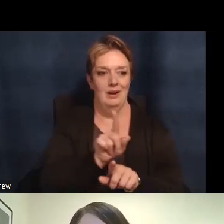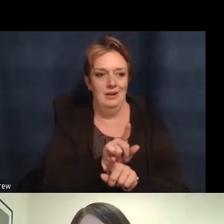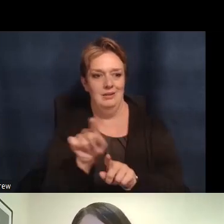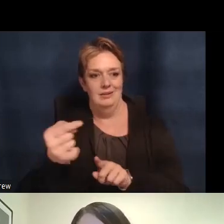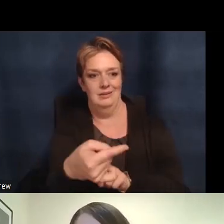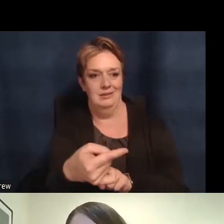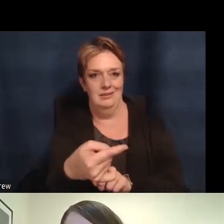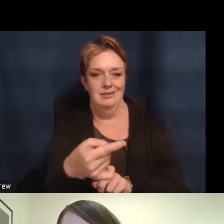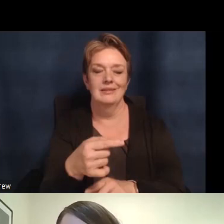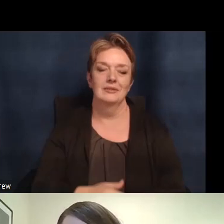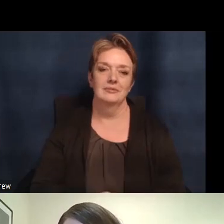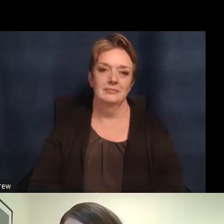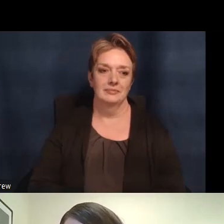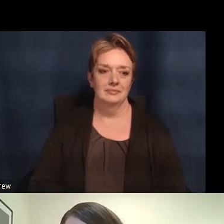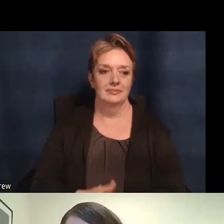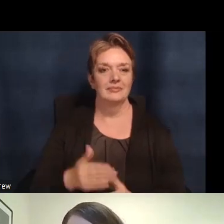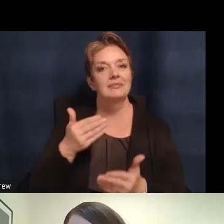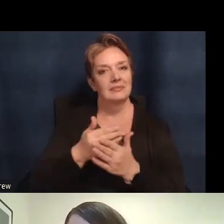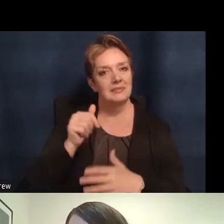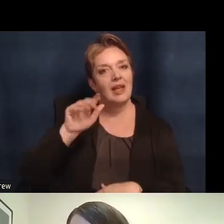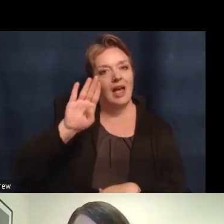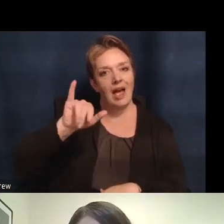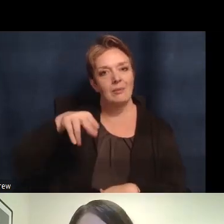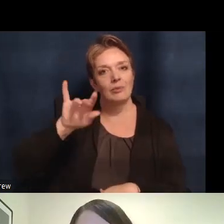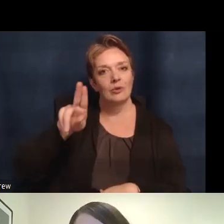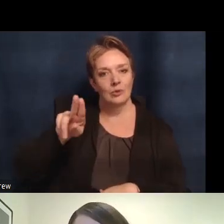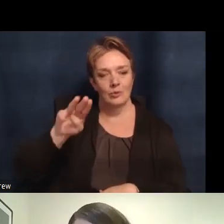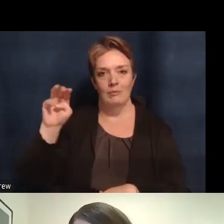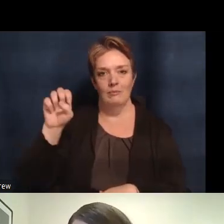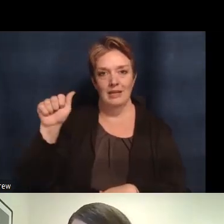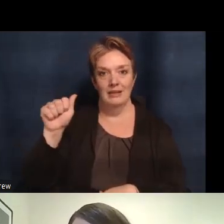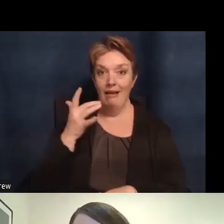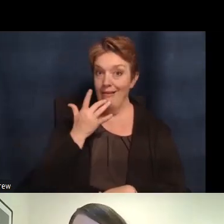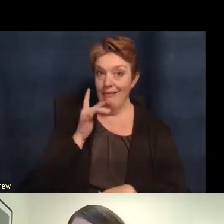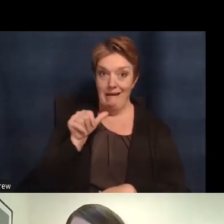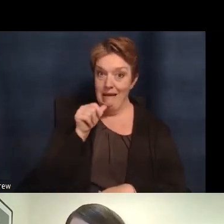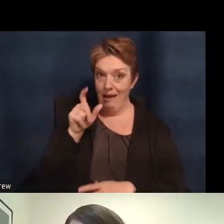And luckily, Miss O’Keeffe did not have to leave her house for inspiration.